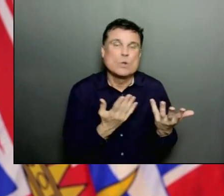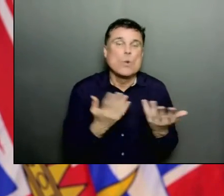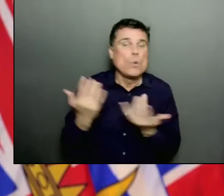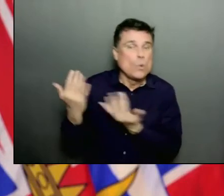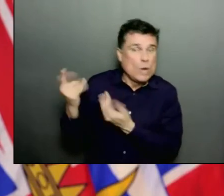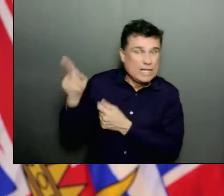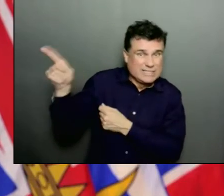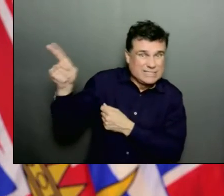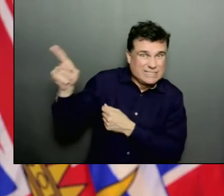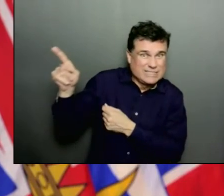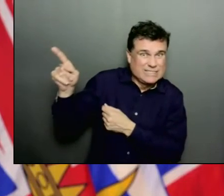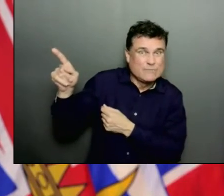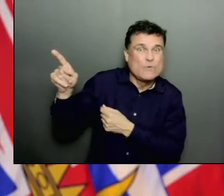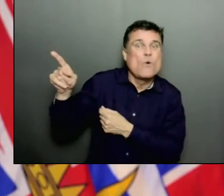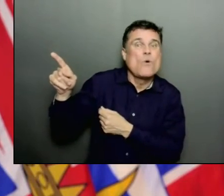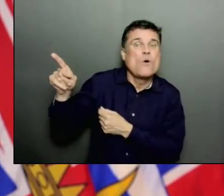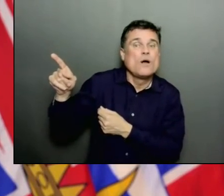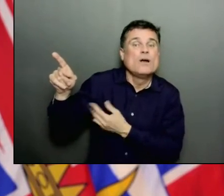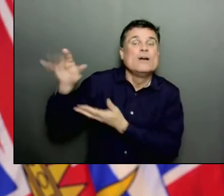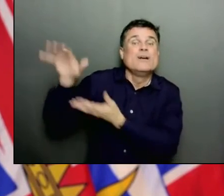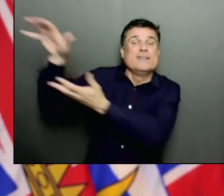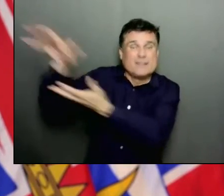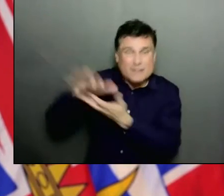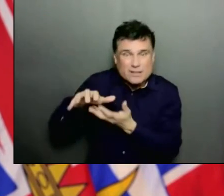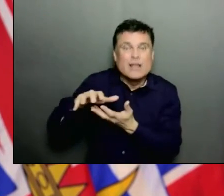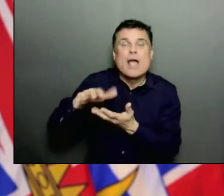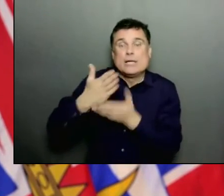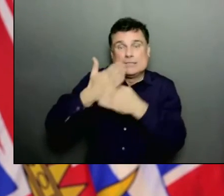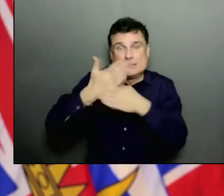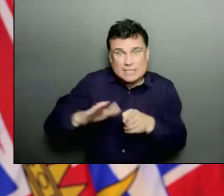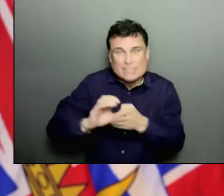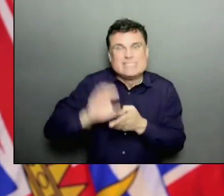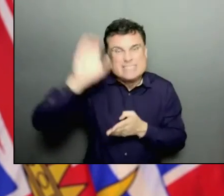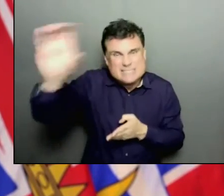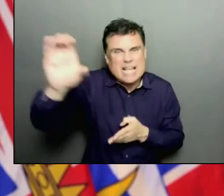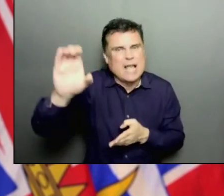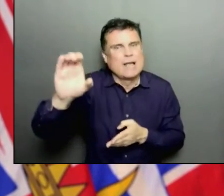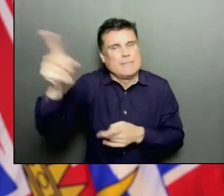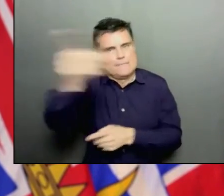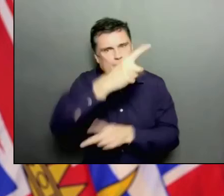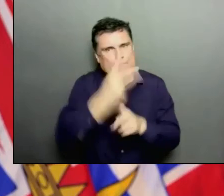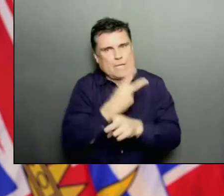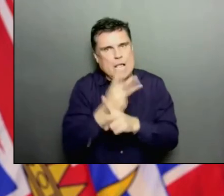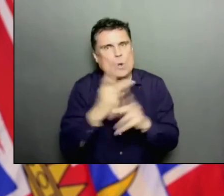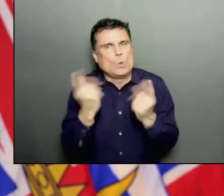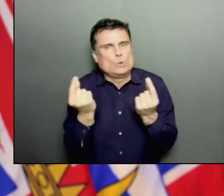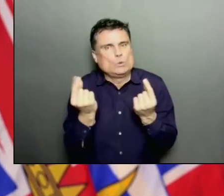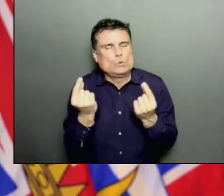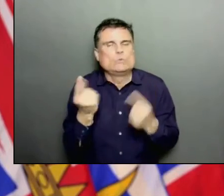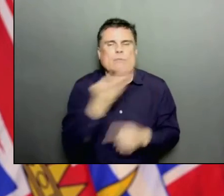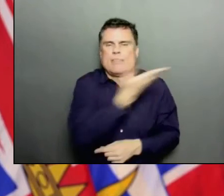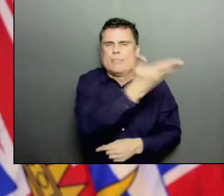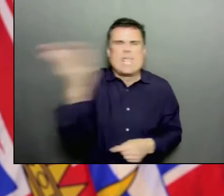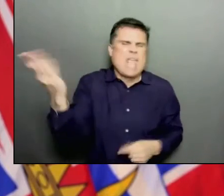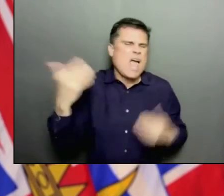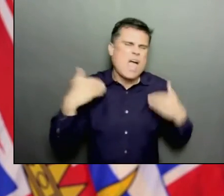our team at the BCCDC and Dr Ross Brown in our operations centre and in each health authority who are putting